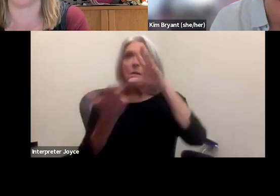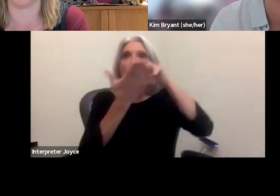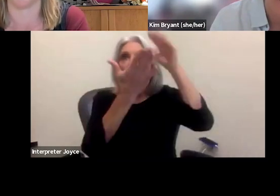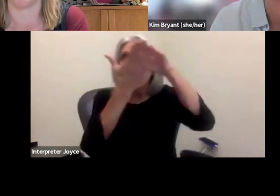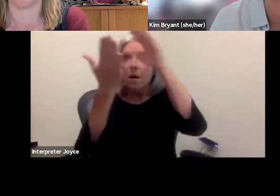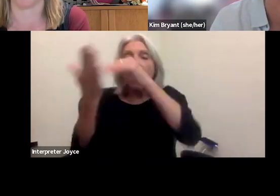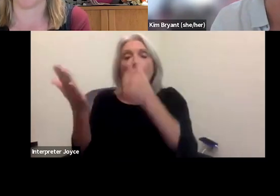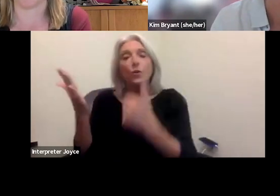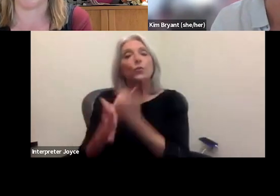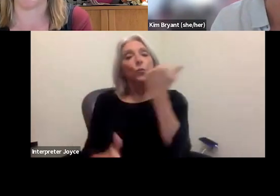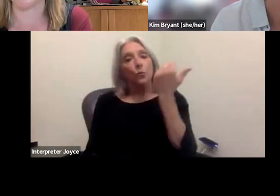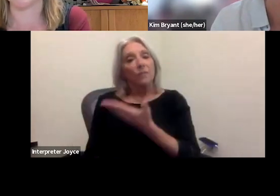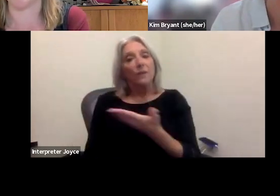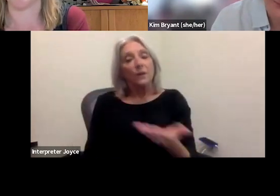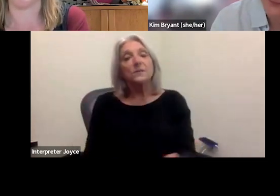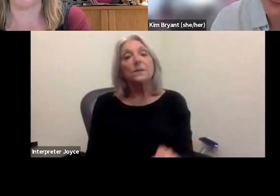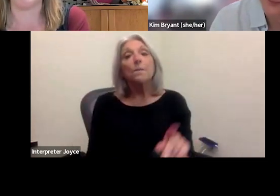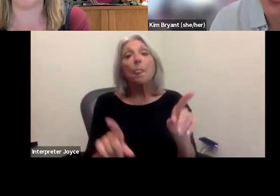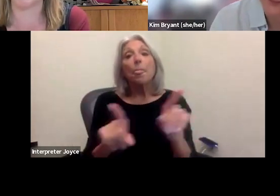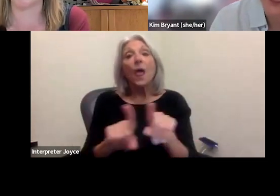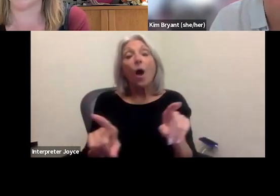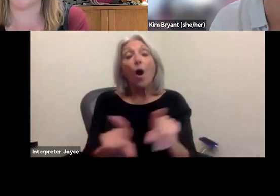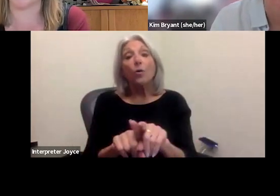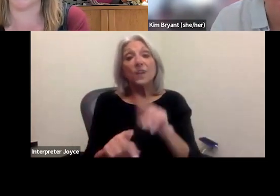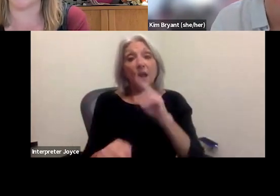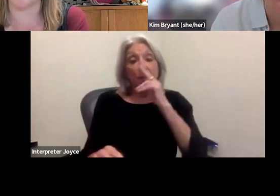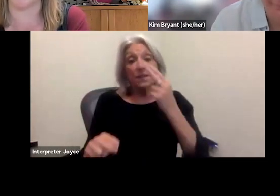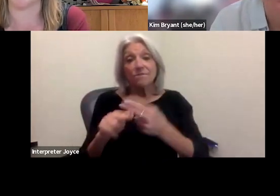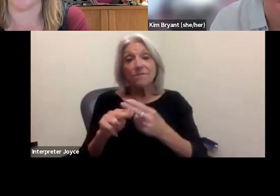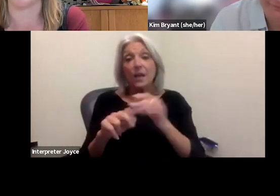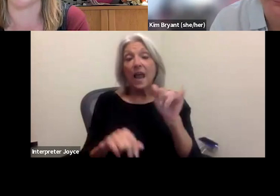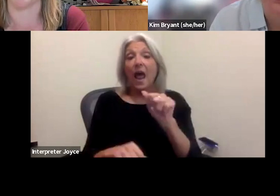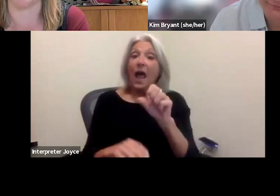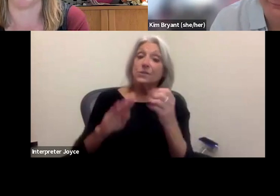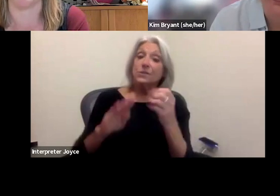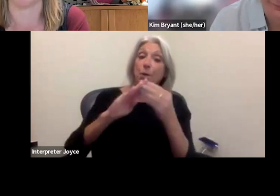It's also fun as a community-building activity because often disabled people are